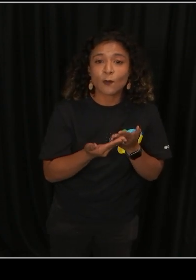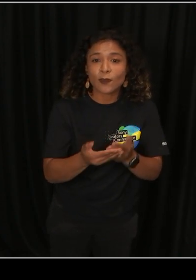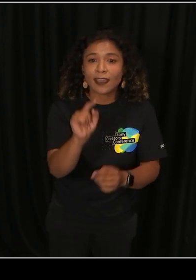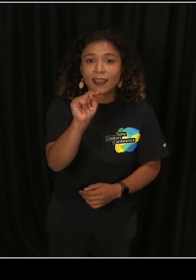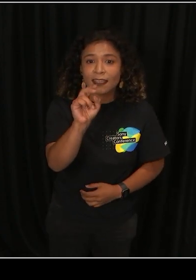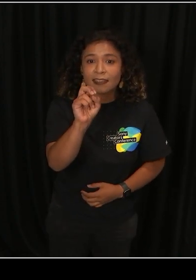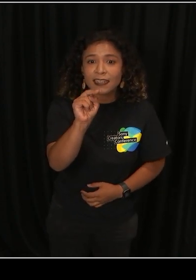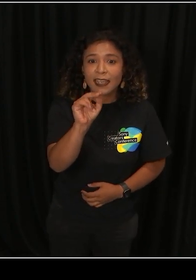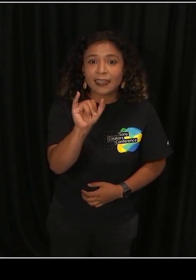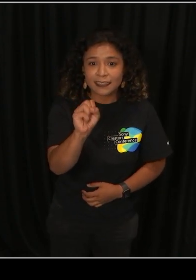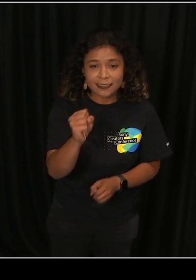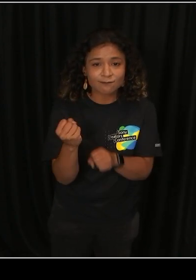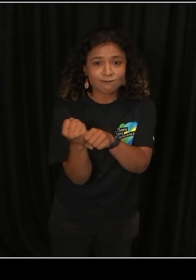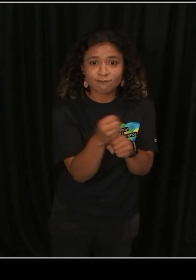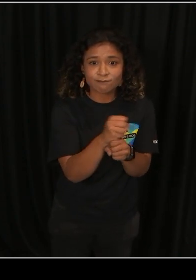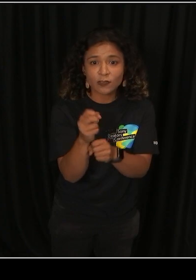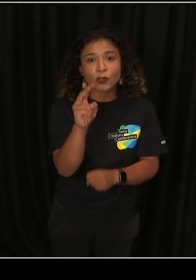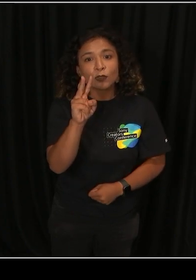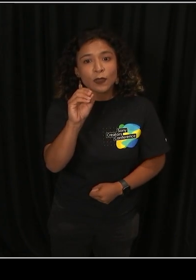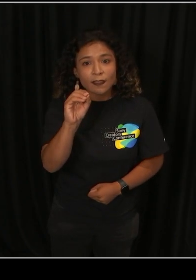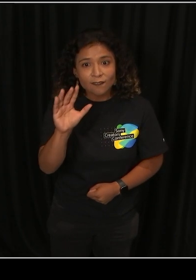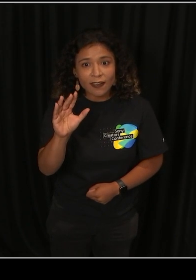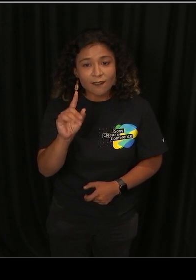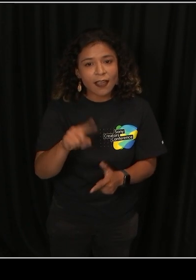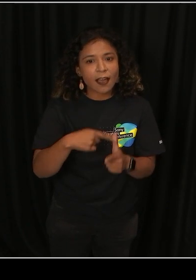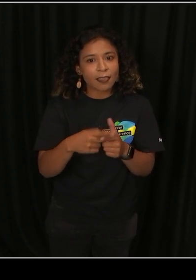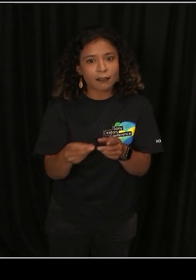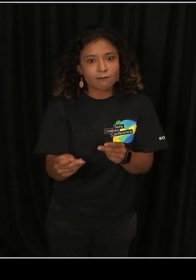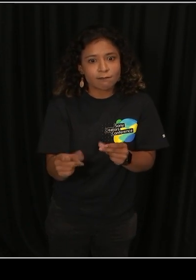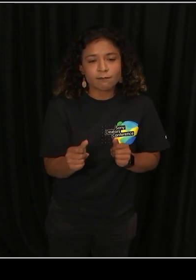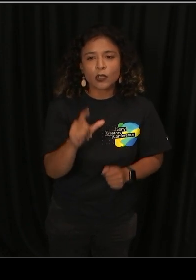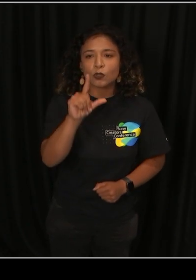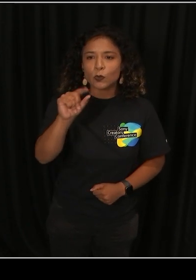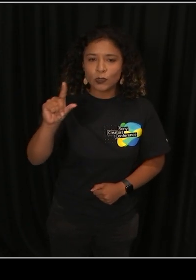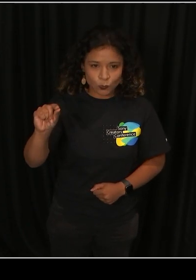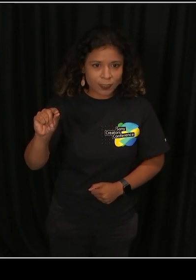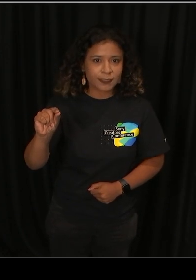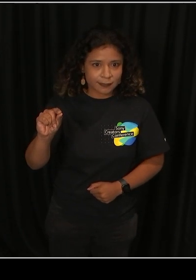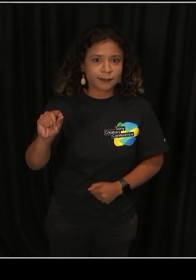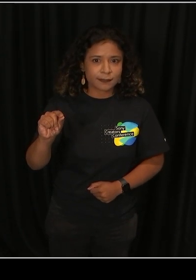and then fully automated in 2020. Most recently at the FIFA World Cup in Qatar,